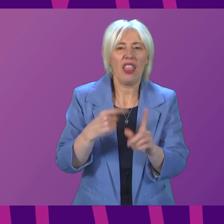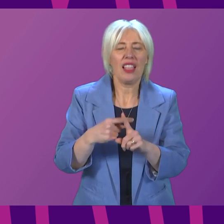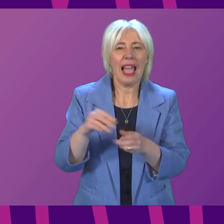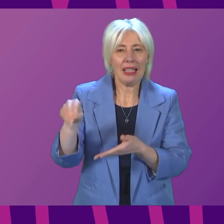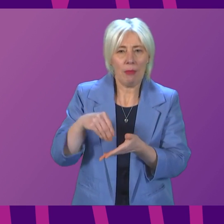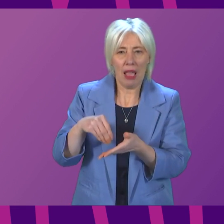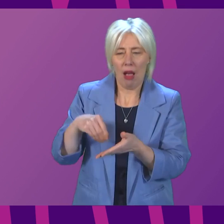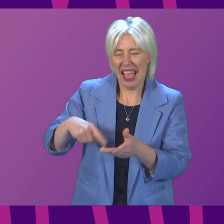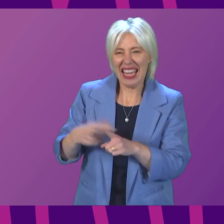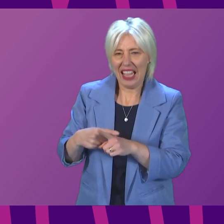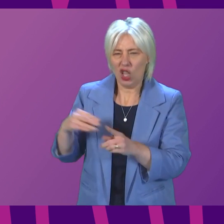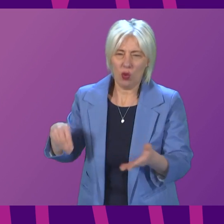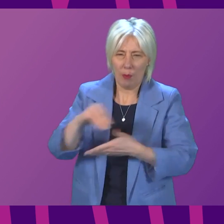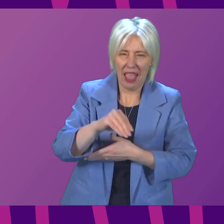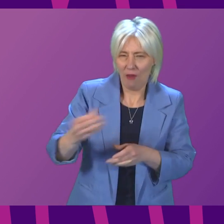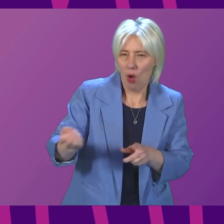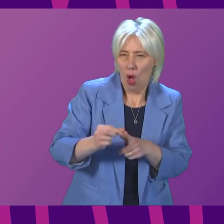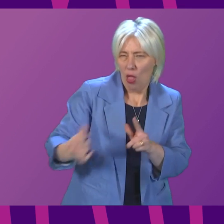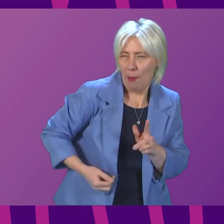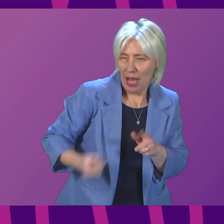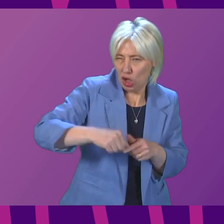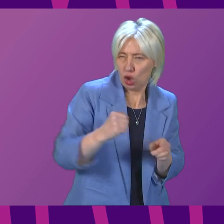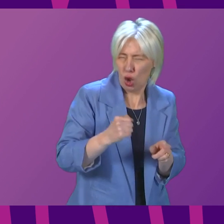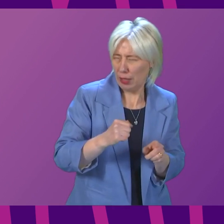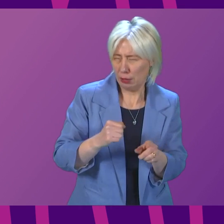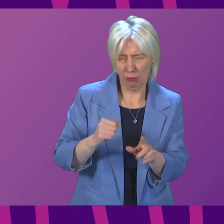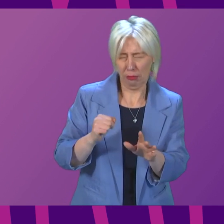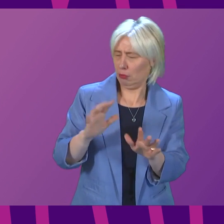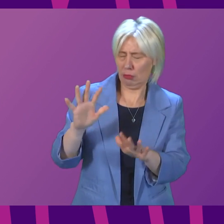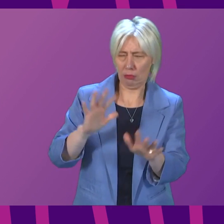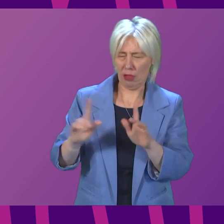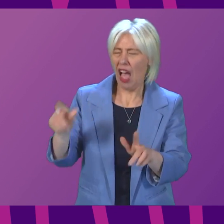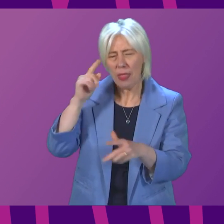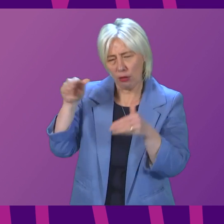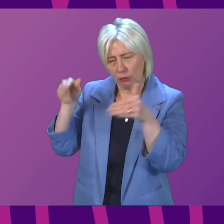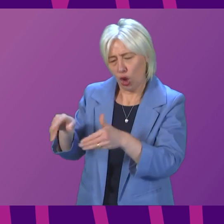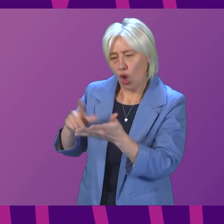I think that the member should pay more attention to the UK Government’s position on this.